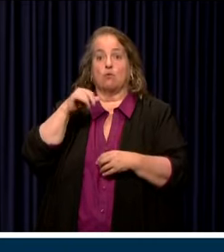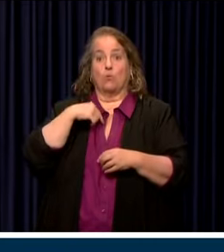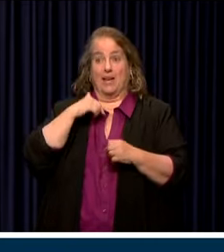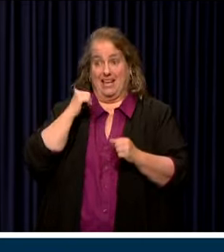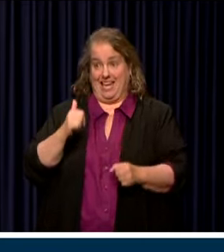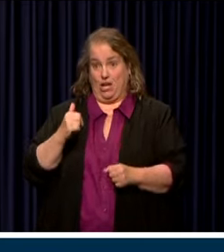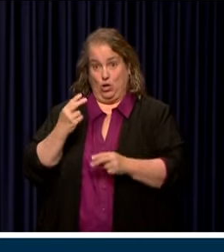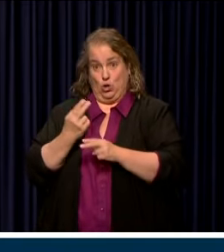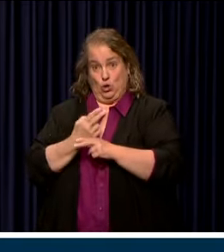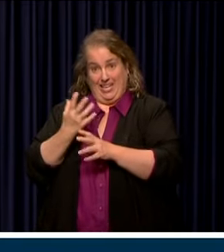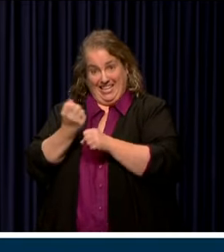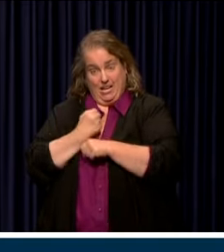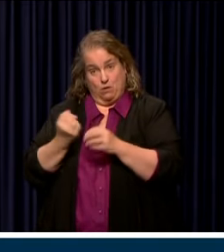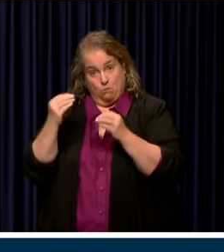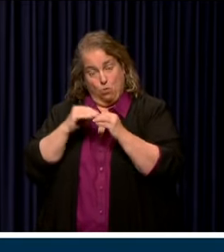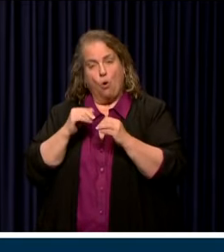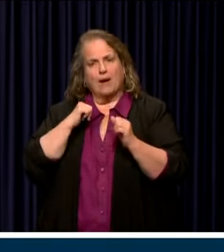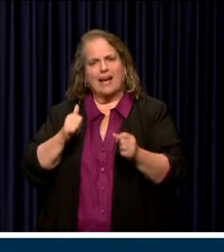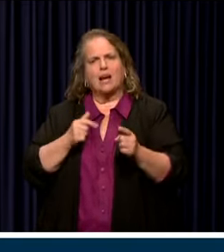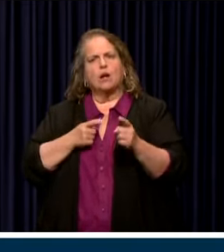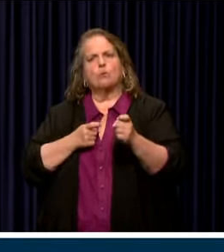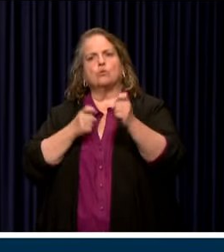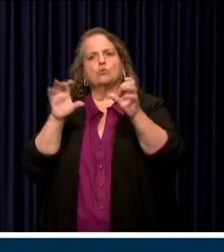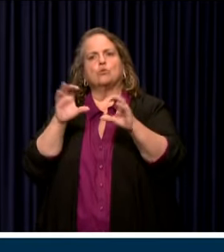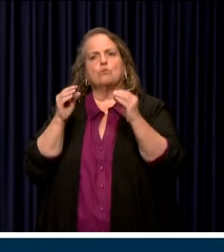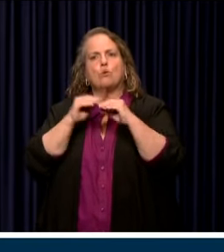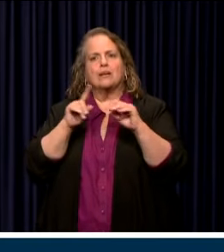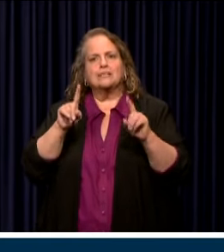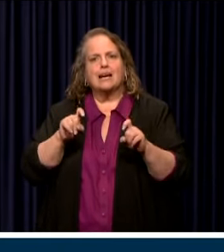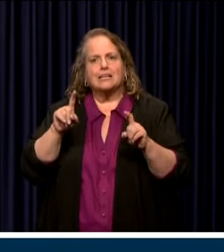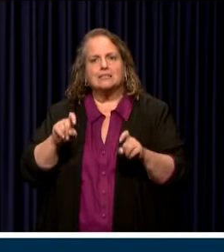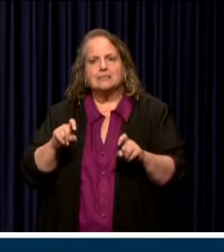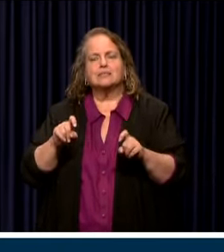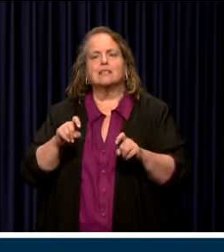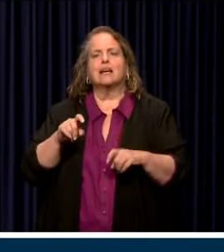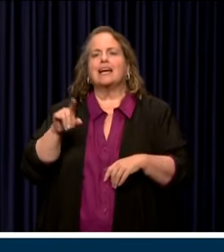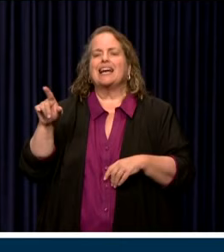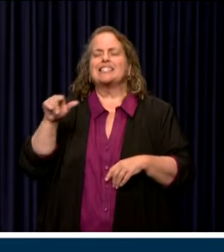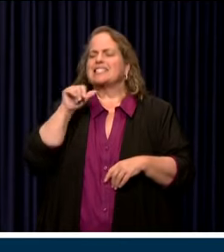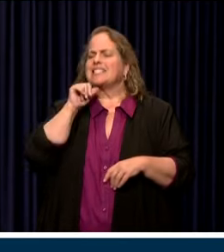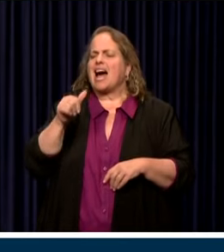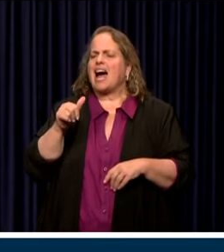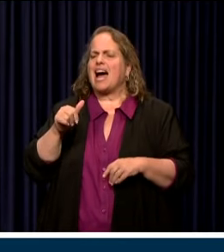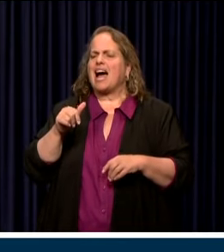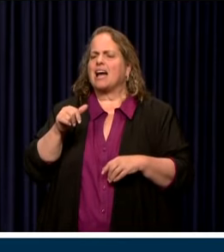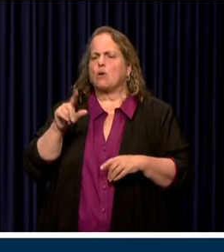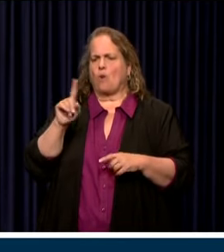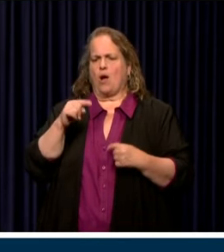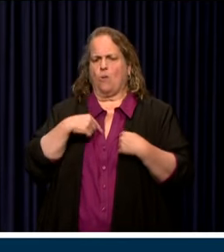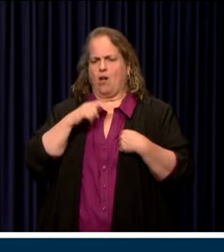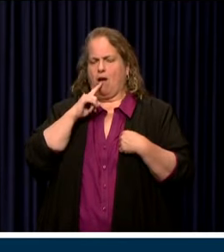EVERYBODY OUT THERE IS WORKING THEIR HARDEST. THIS IS A DISEASE THAT ATTACKS